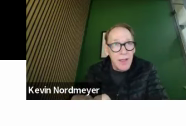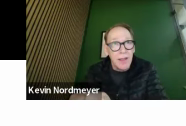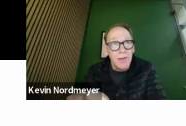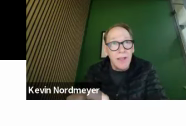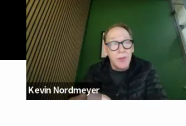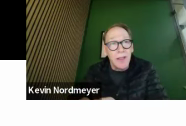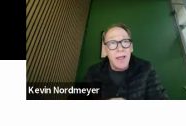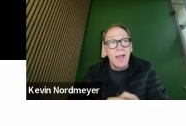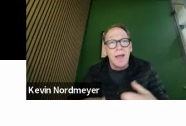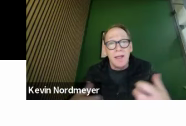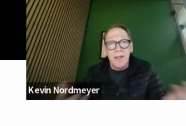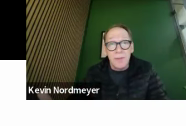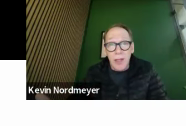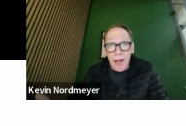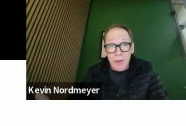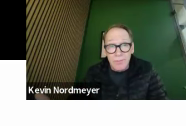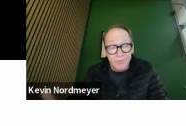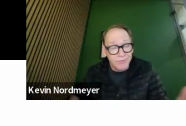'cause I need it desperately, an accessible house.